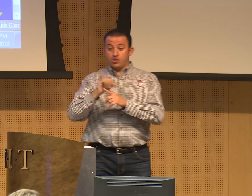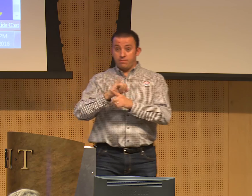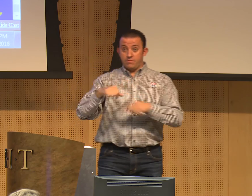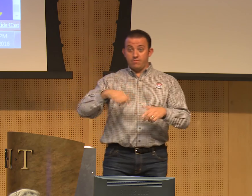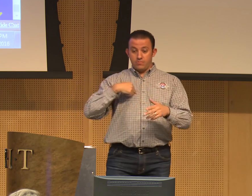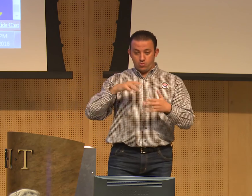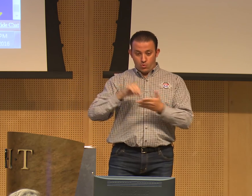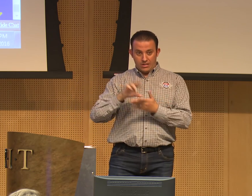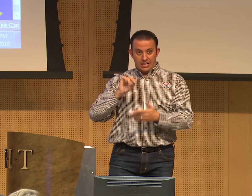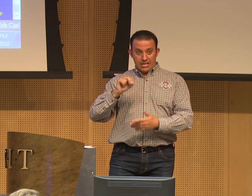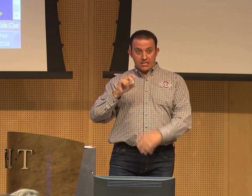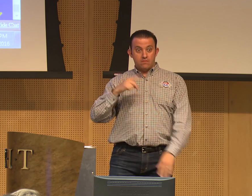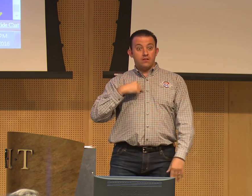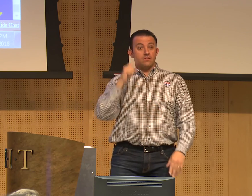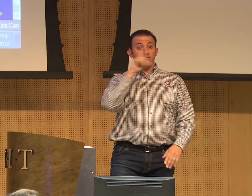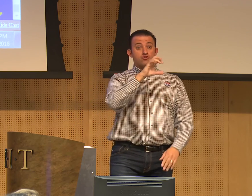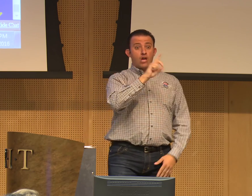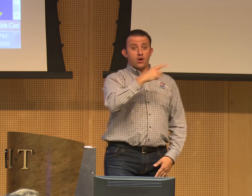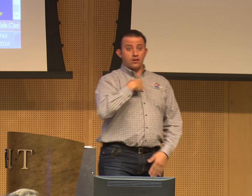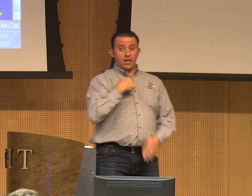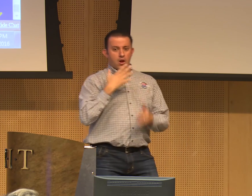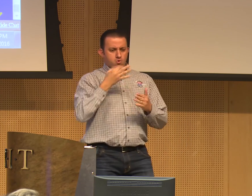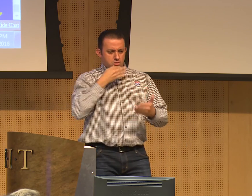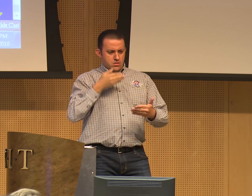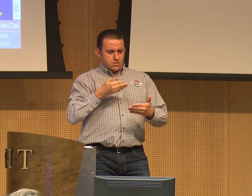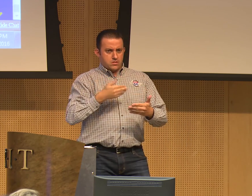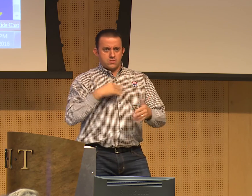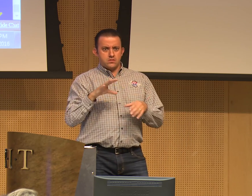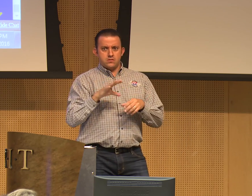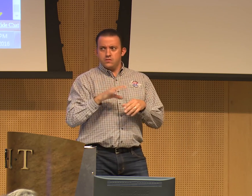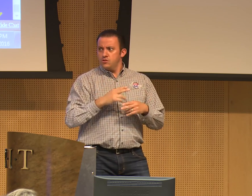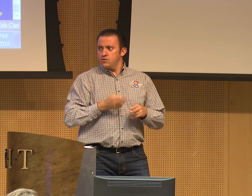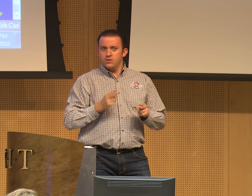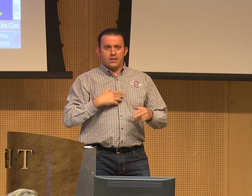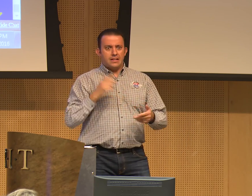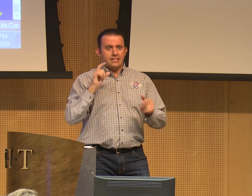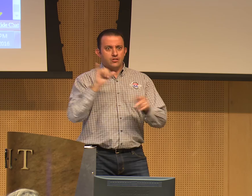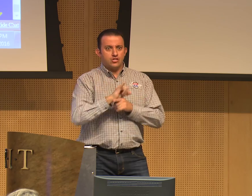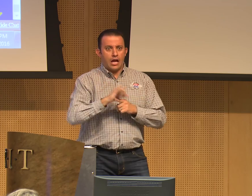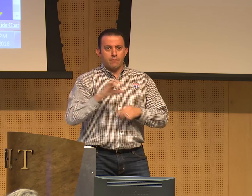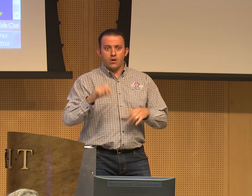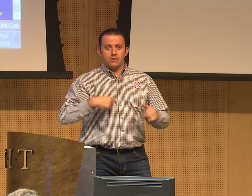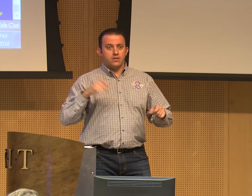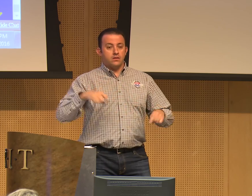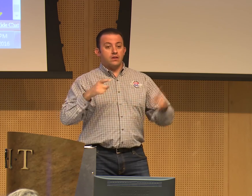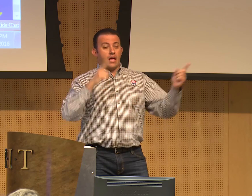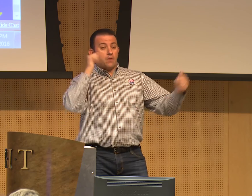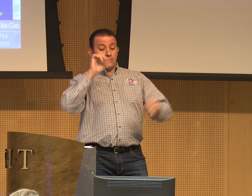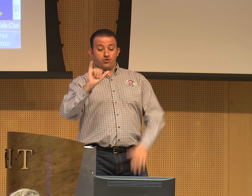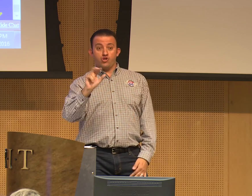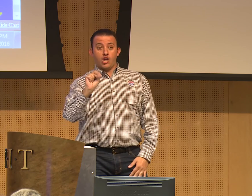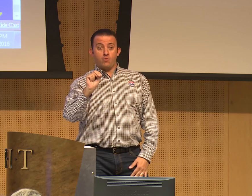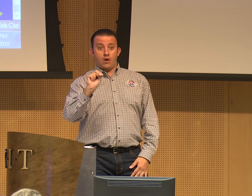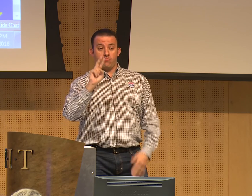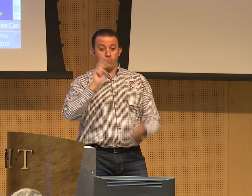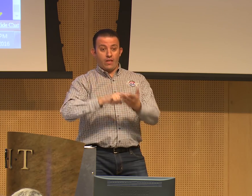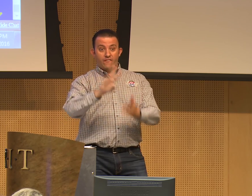and I had done an internship. Jarrod and I--you know, I was like, "Wow." I needed an internship and-- before I graduated,